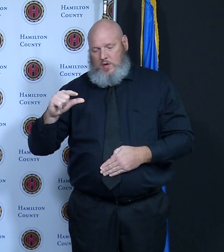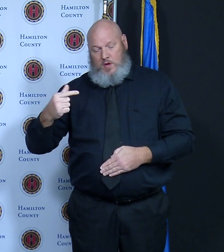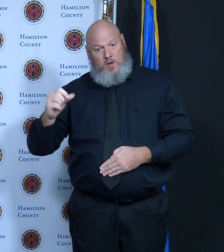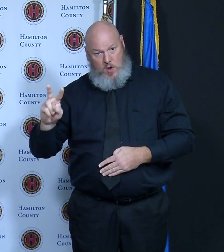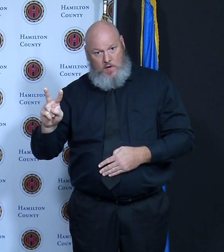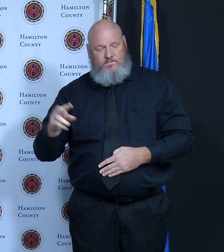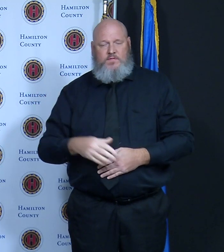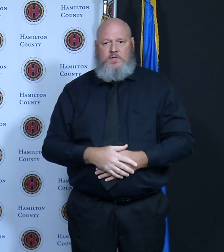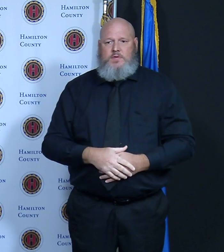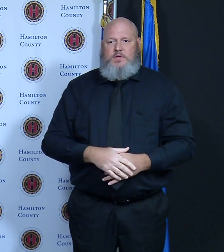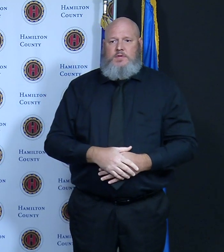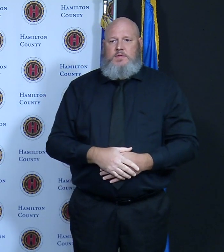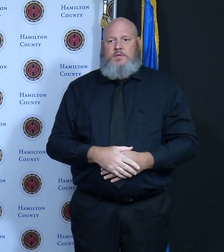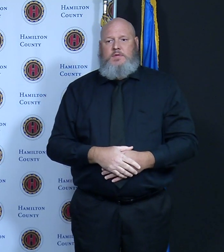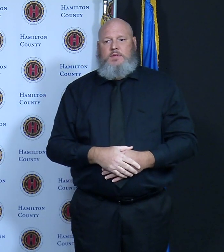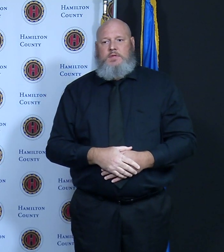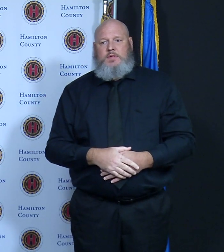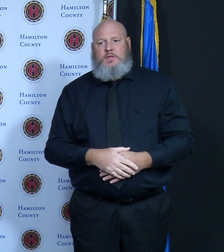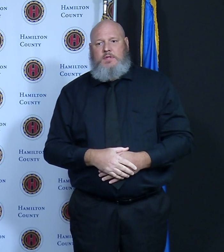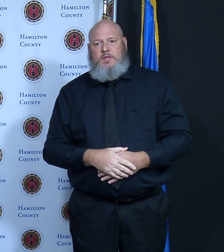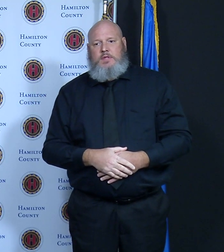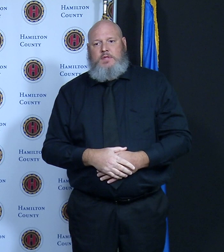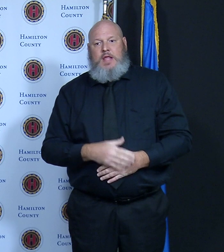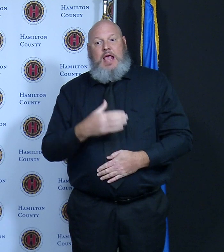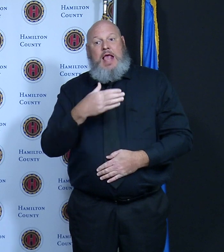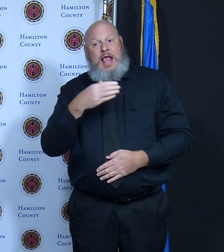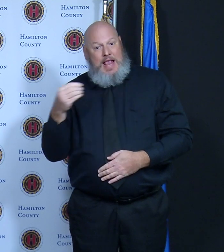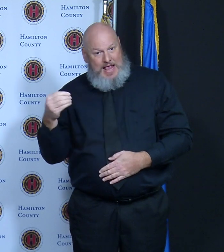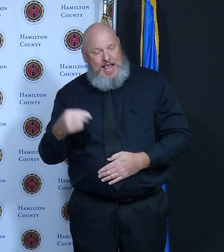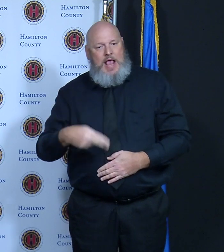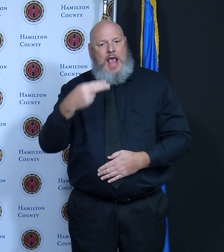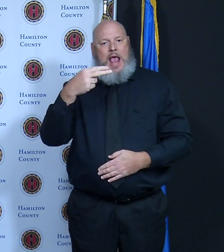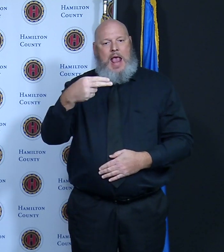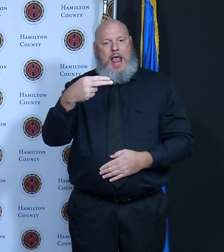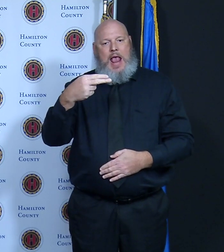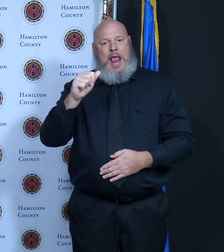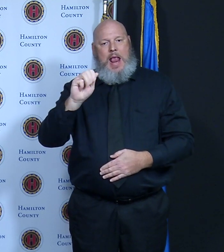have any questions refer to the order it's it's in pretty clear English it's